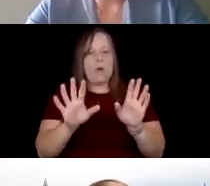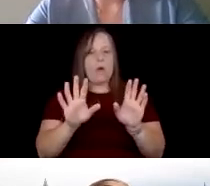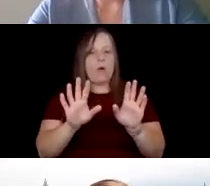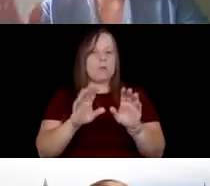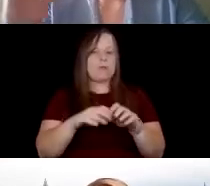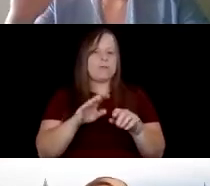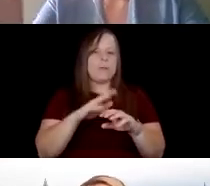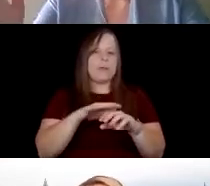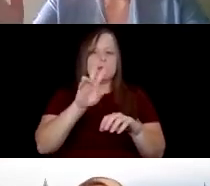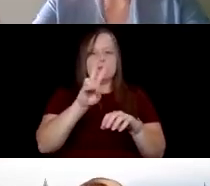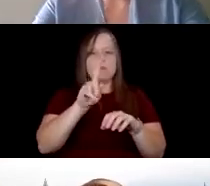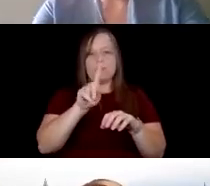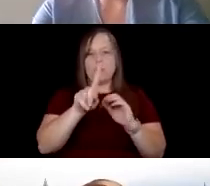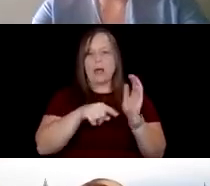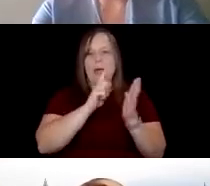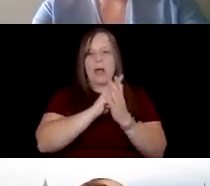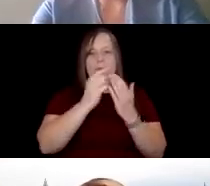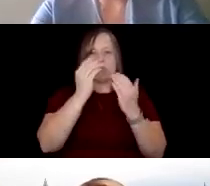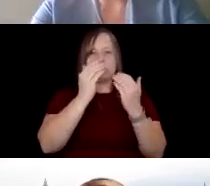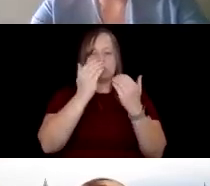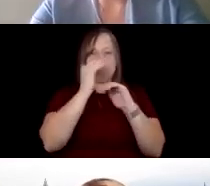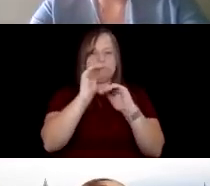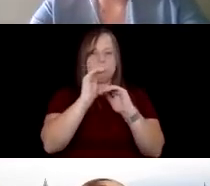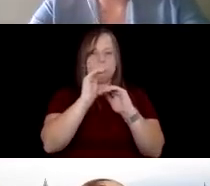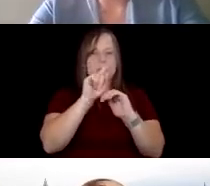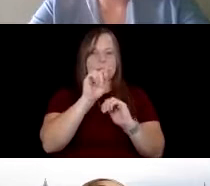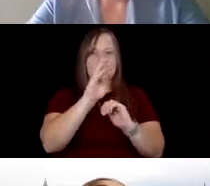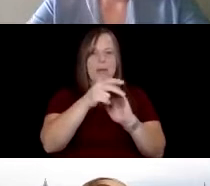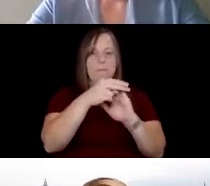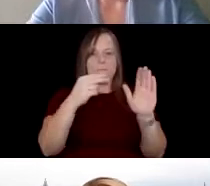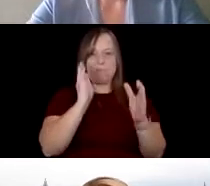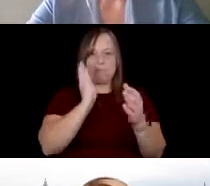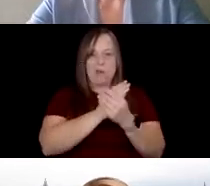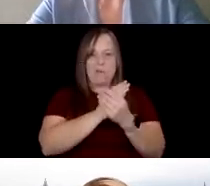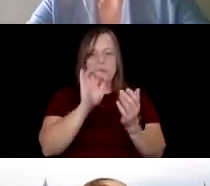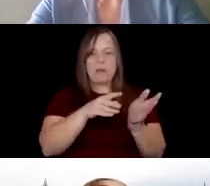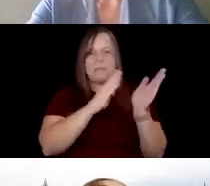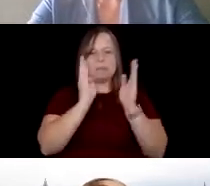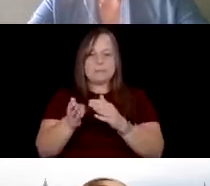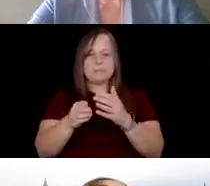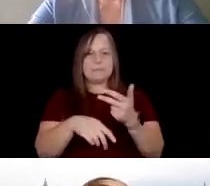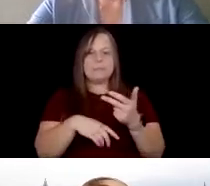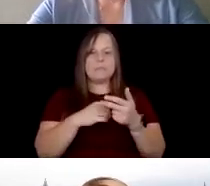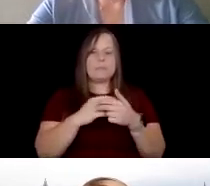That's the criteria, it's the cutoff they put for when the TBI is mild. And I do think a lot of people